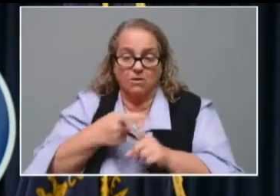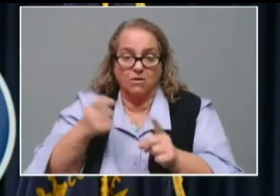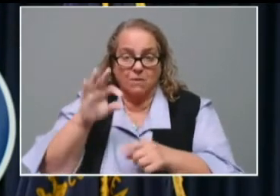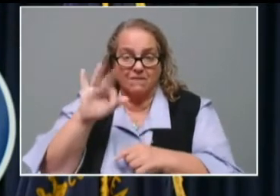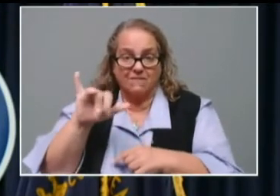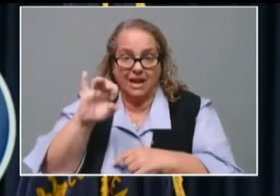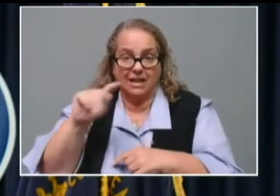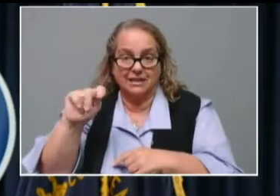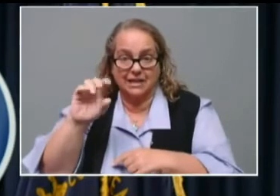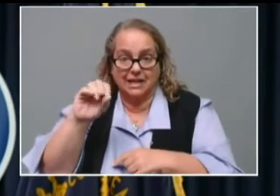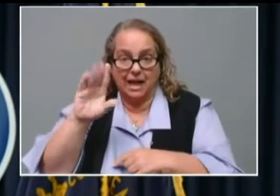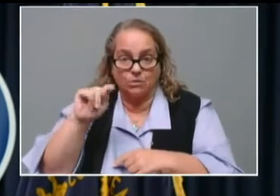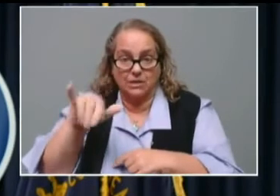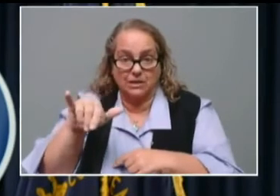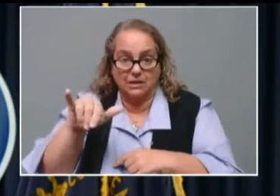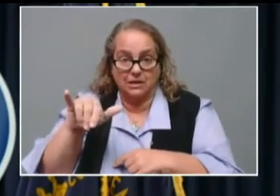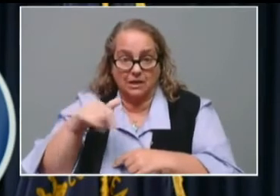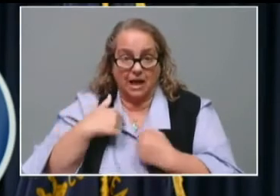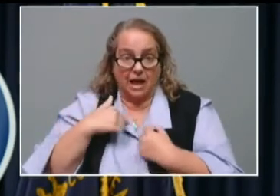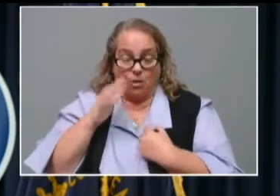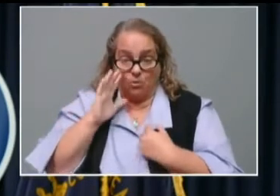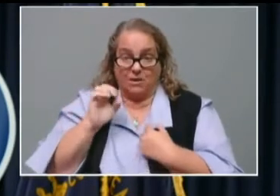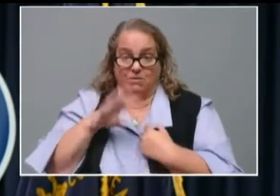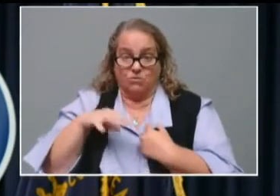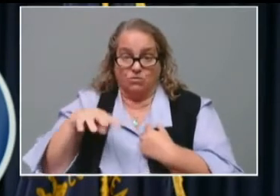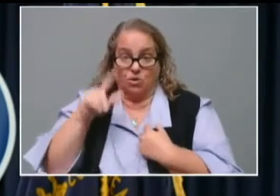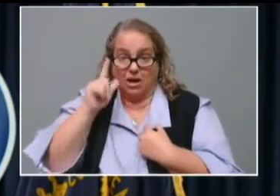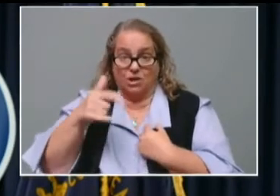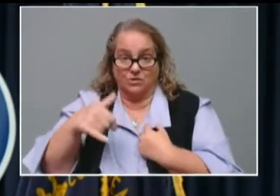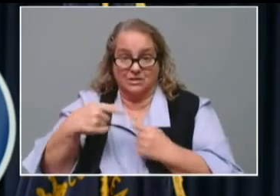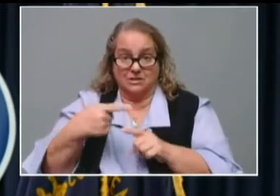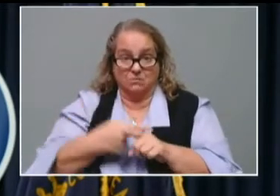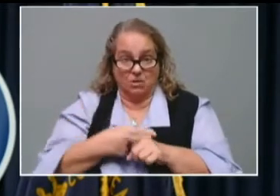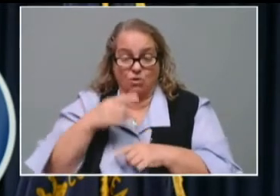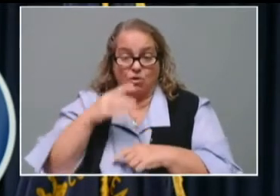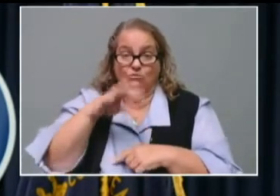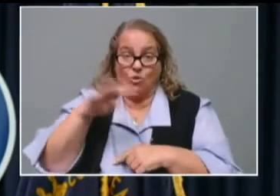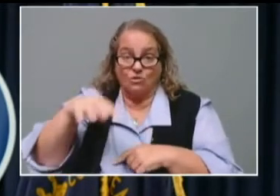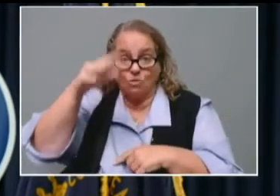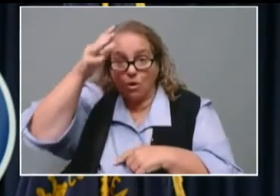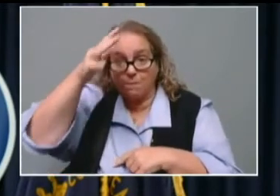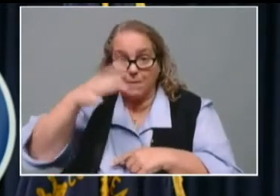I'm gonna turn 40 for later this month, 44 year old man from Hardin County, A